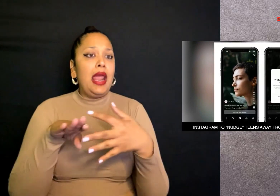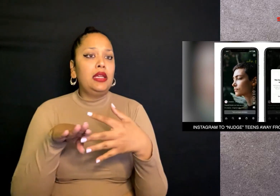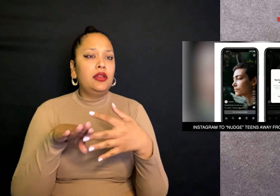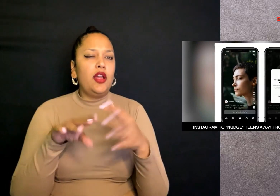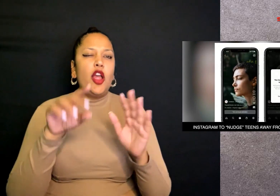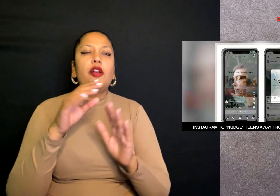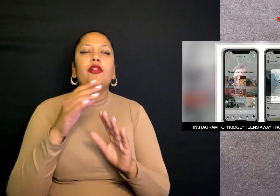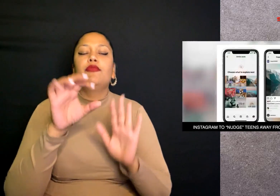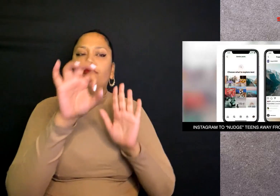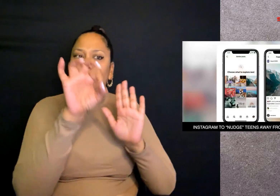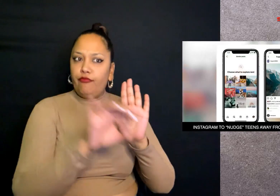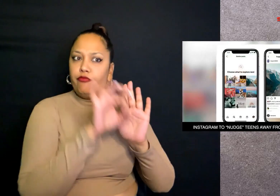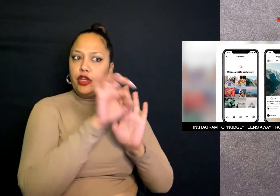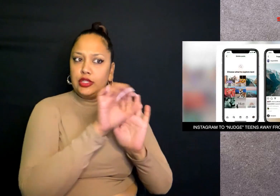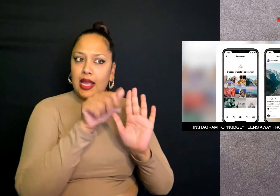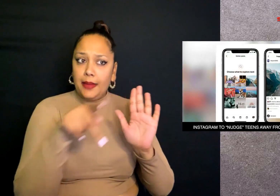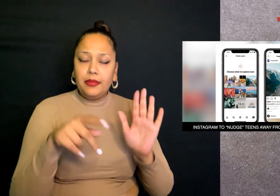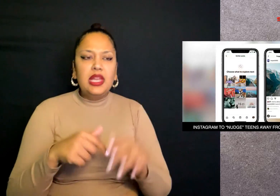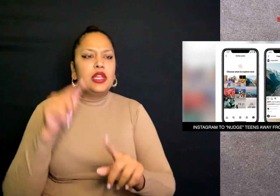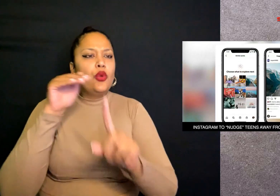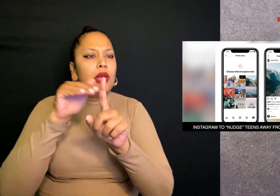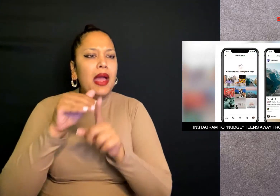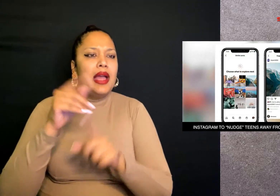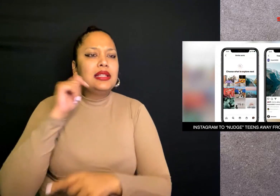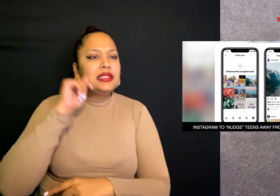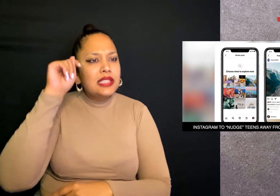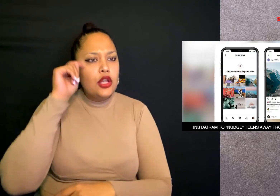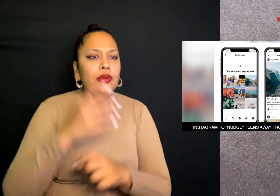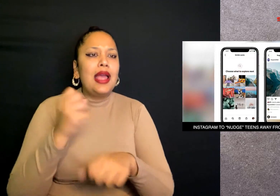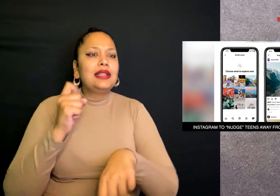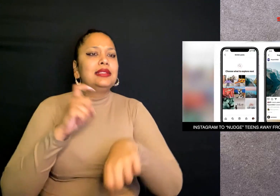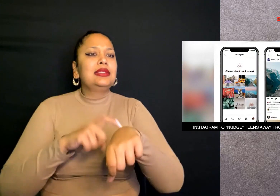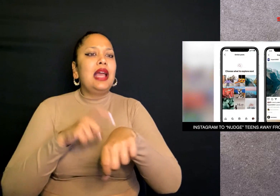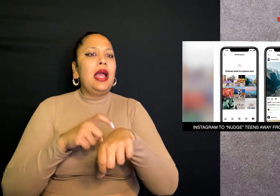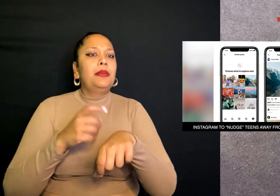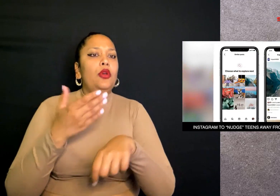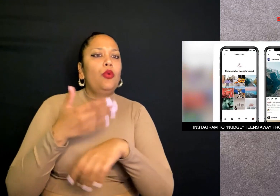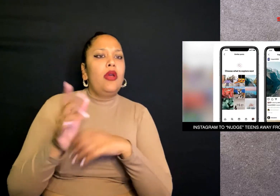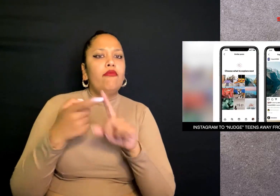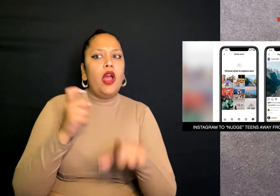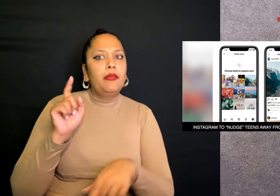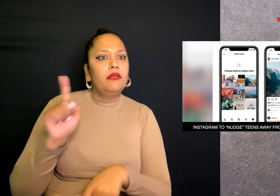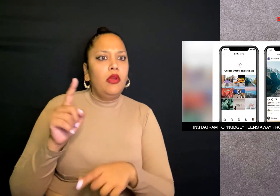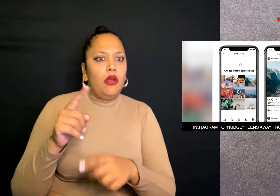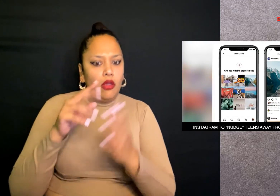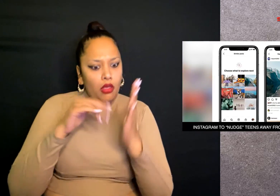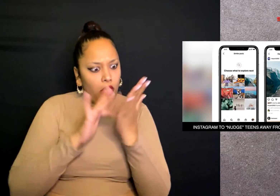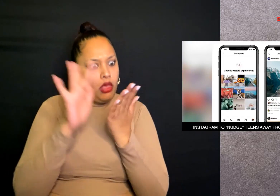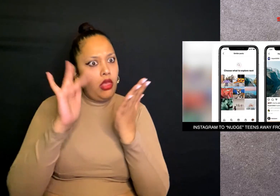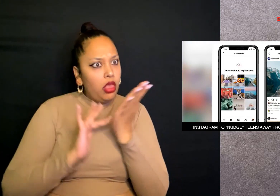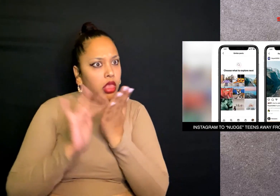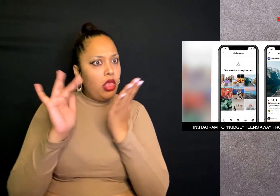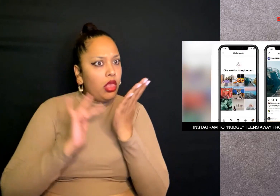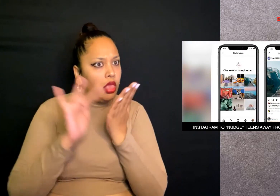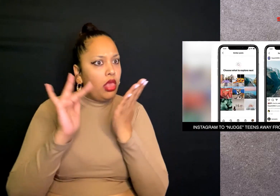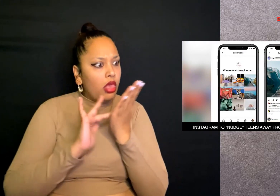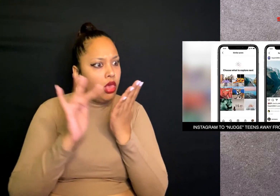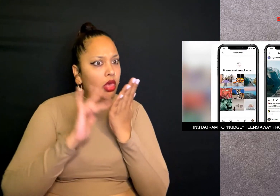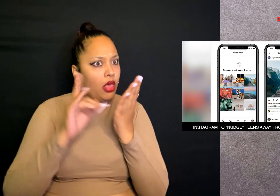the take a break feature it will remind teens to take time away after they have been scrolling